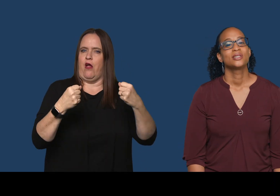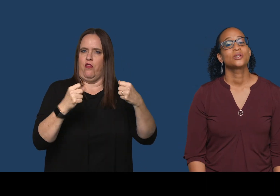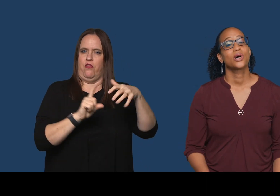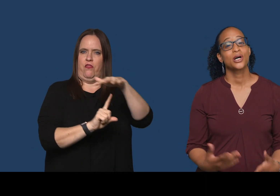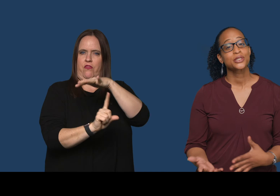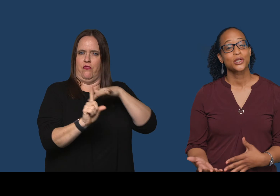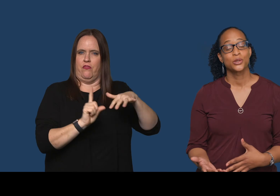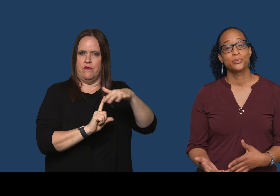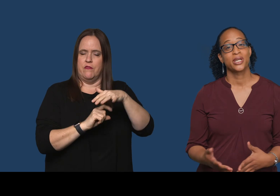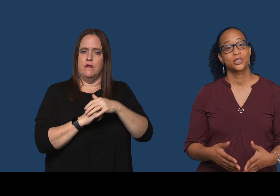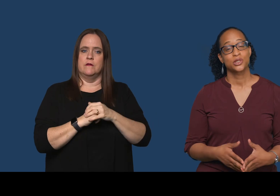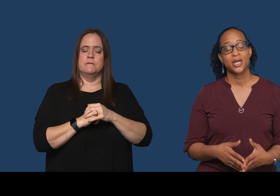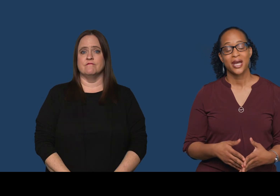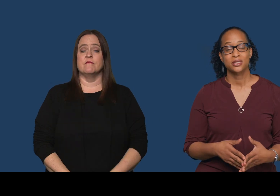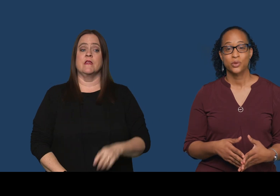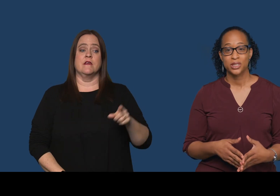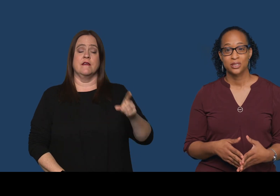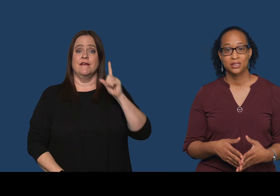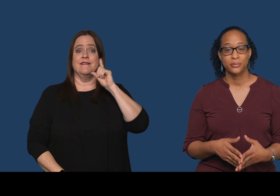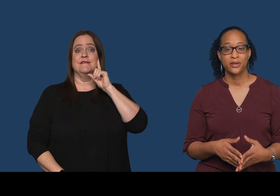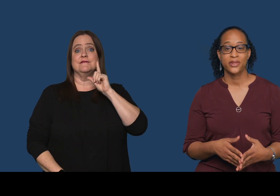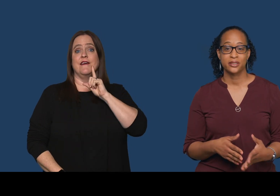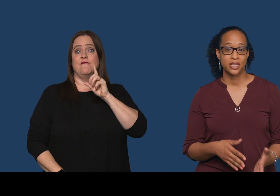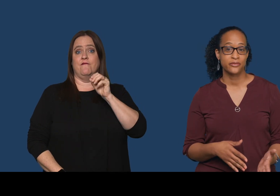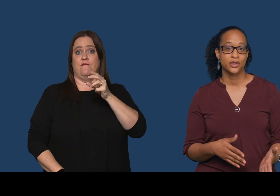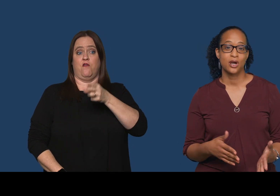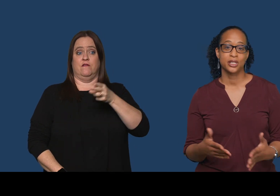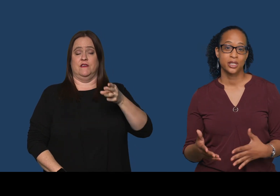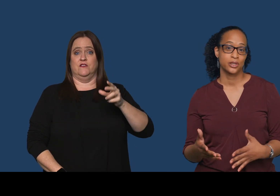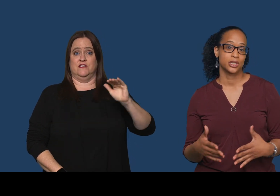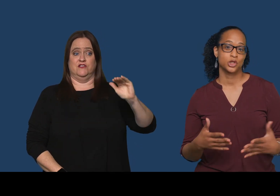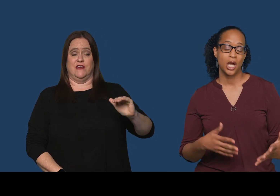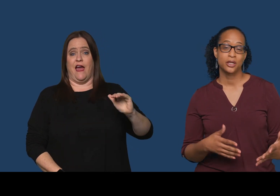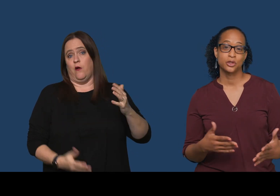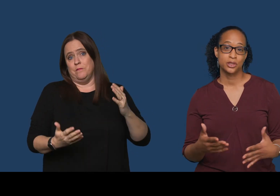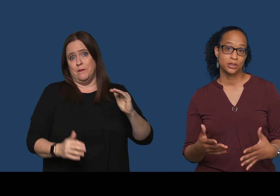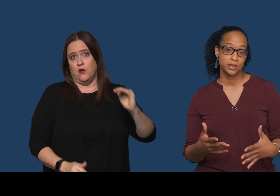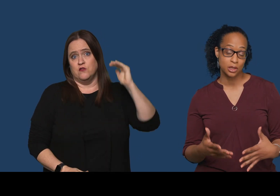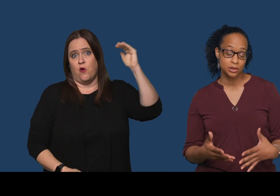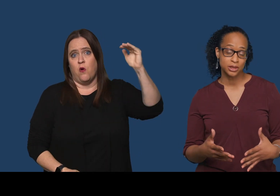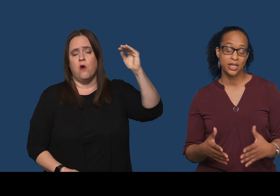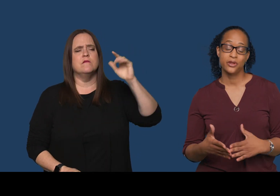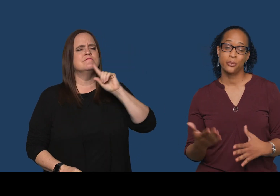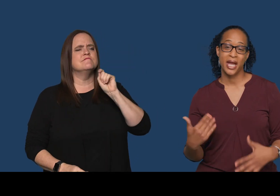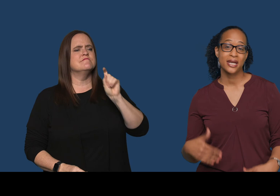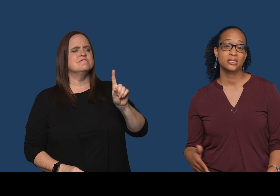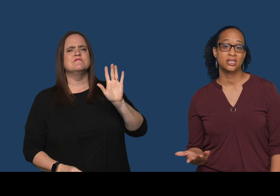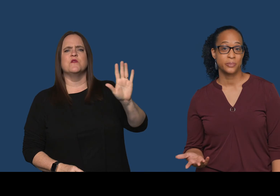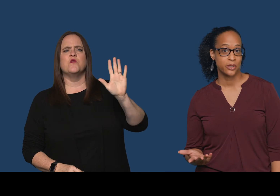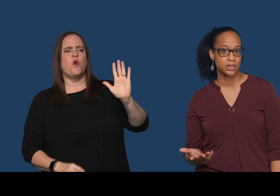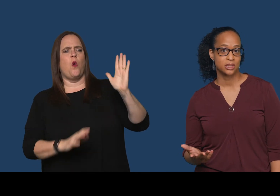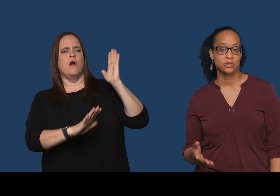So also make sure to ask questions about that deaf and hard-of-hearing child or adult, their past experiences.